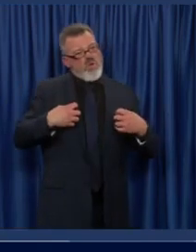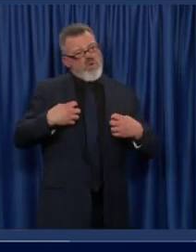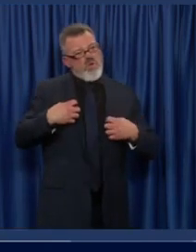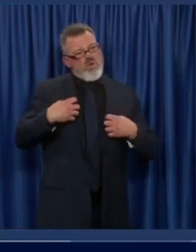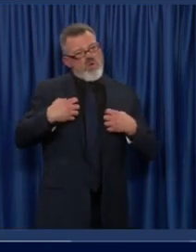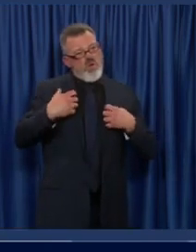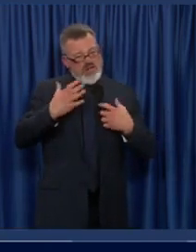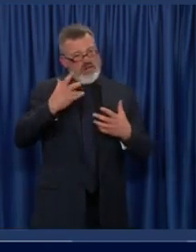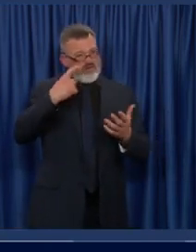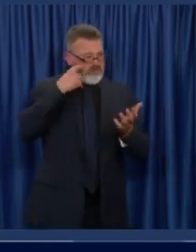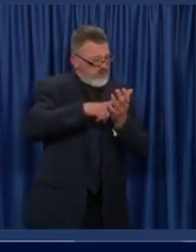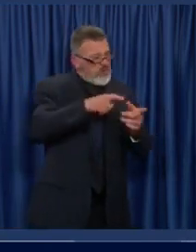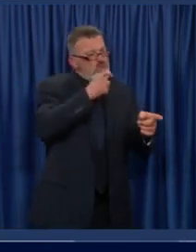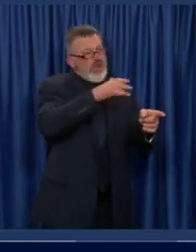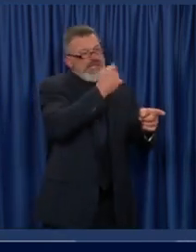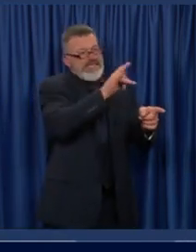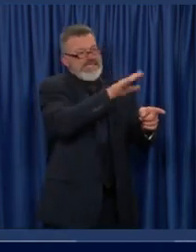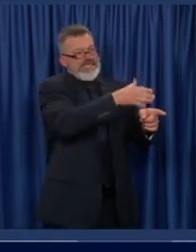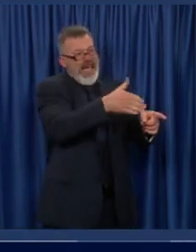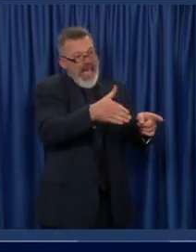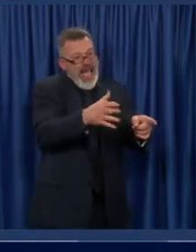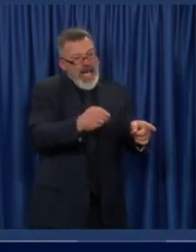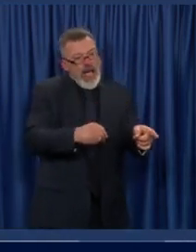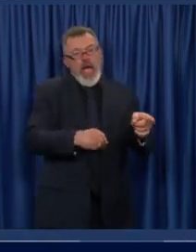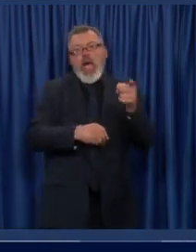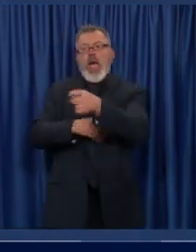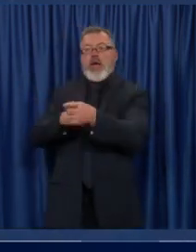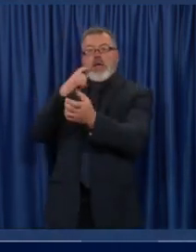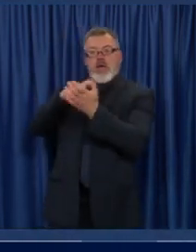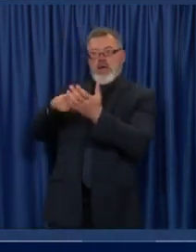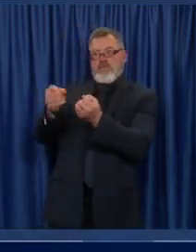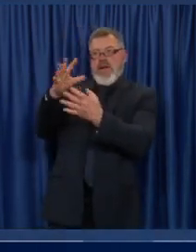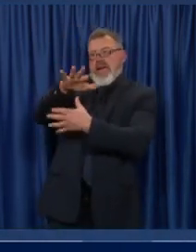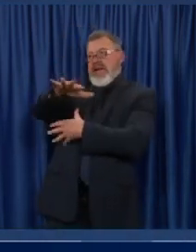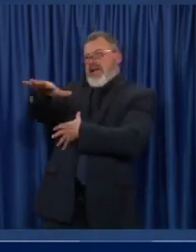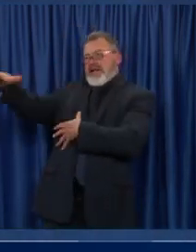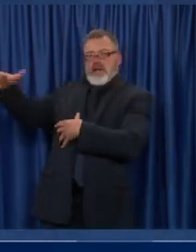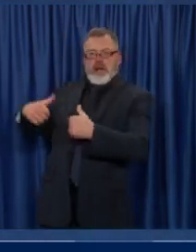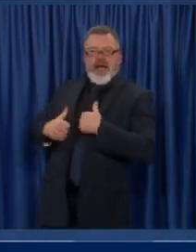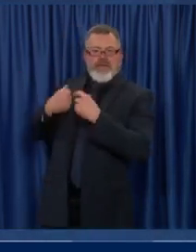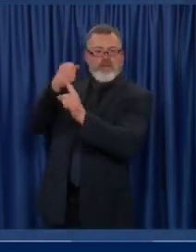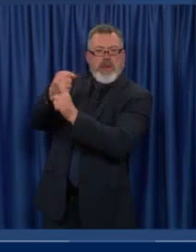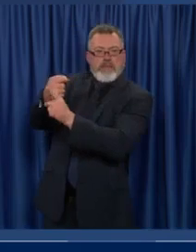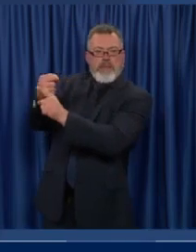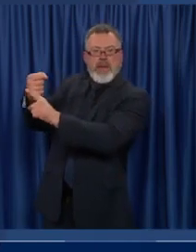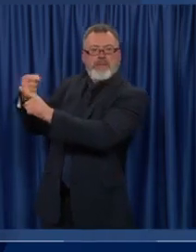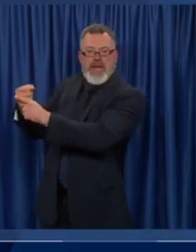THE CEREMONY HONORED THE LIVES THAT WERE LOST AND THE MANY LIVES THAT HAVE BEEN CHANGED SINCE THAT TRAGEDY.